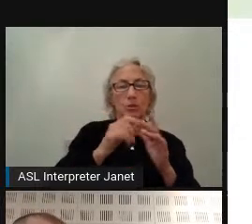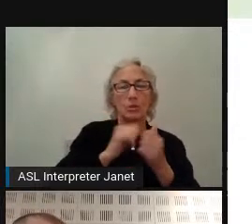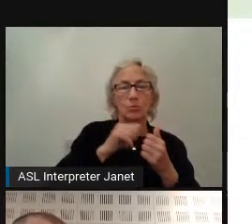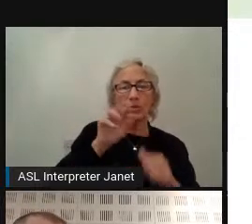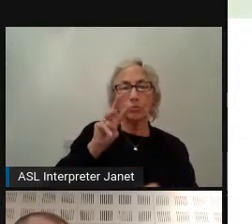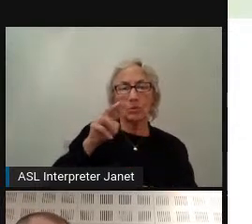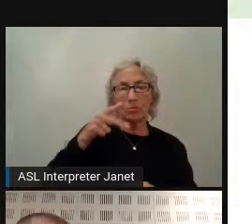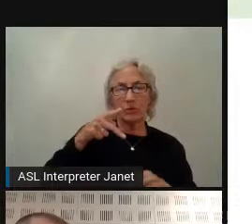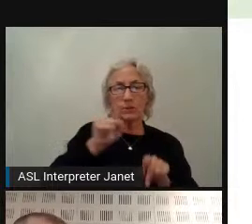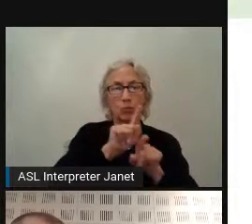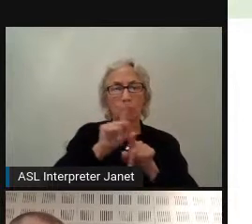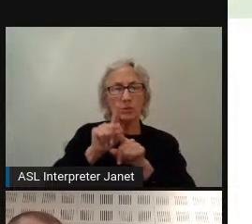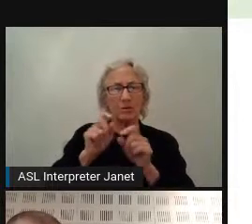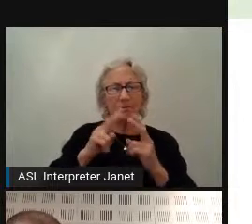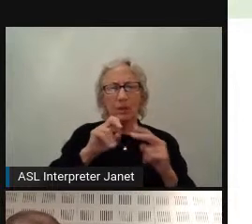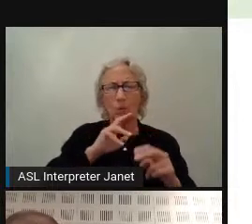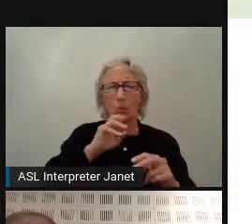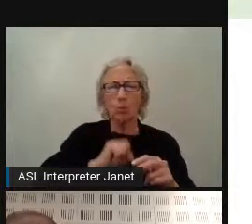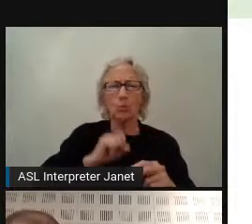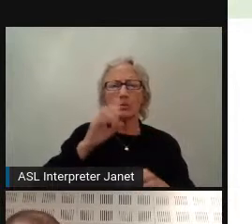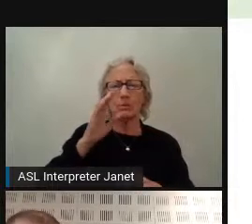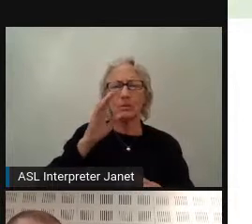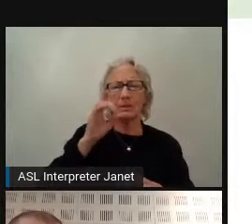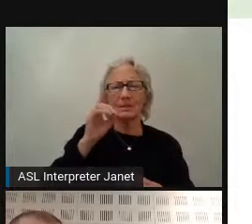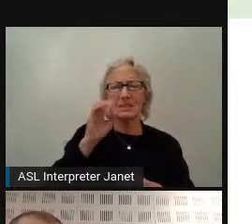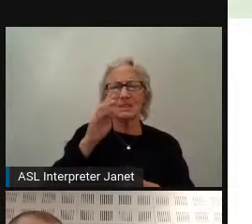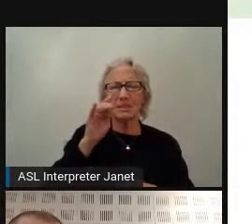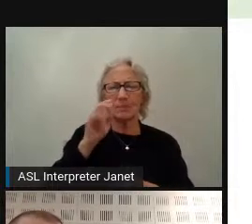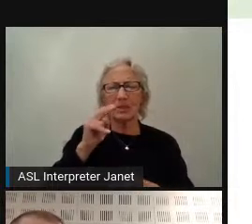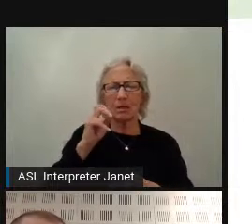started out we used the provided package for WordPress which